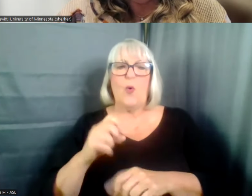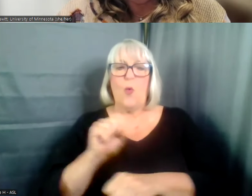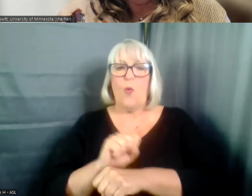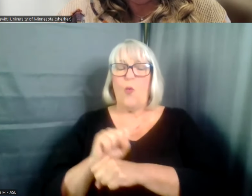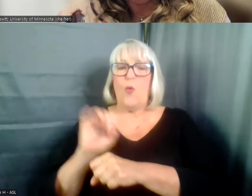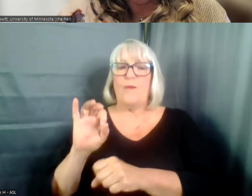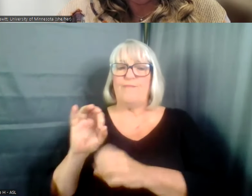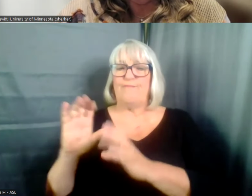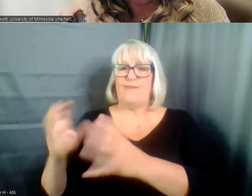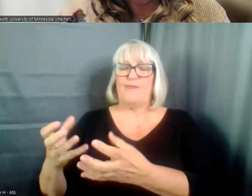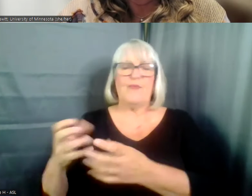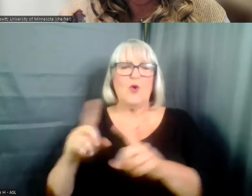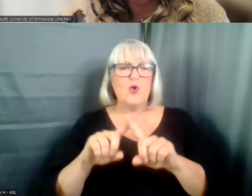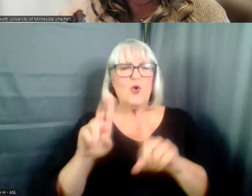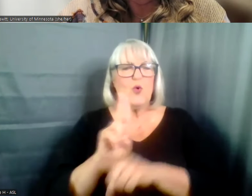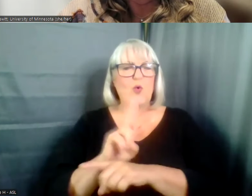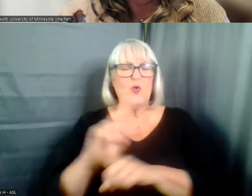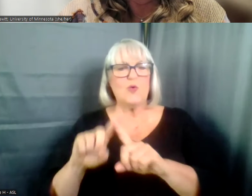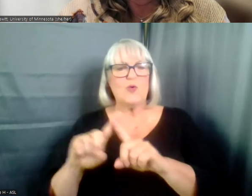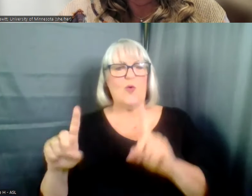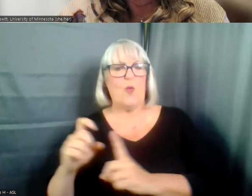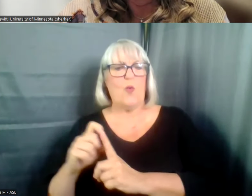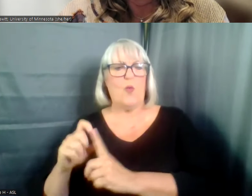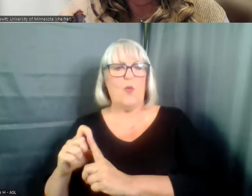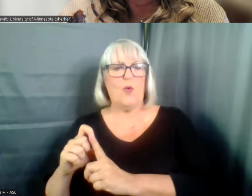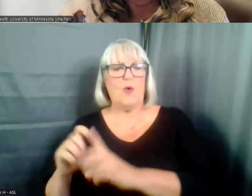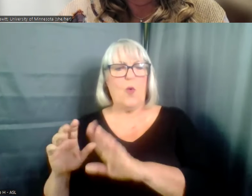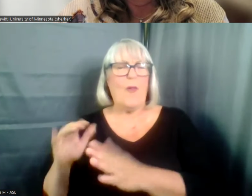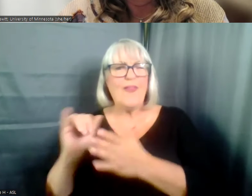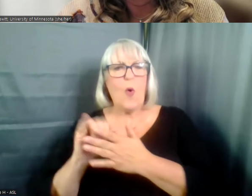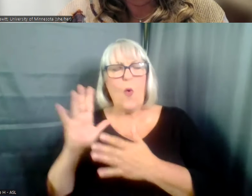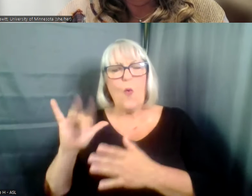And that's why that stakeholder engagement is so important up front.